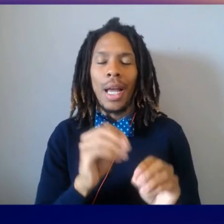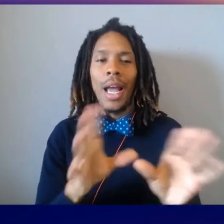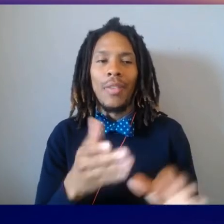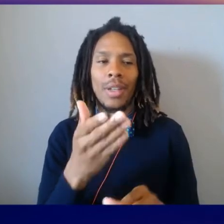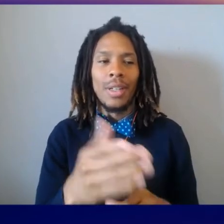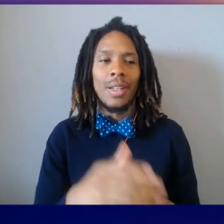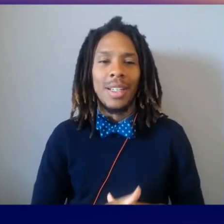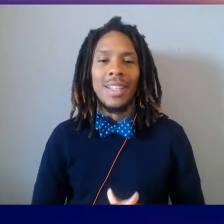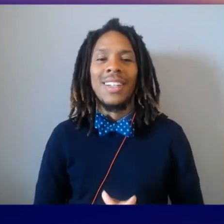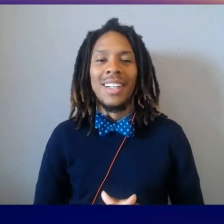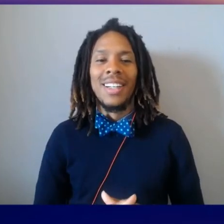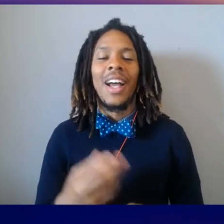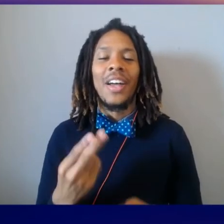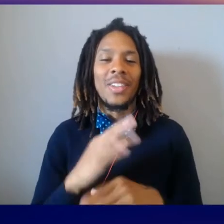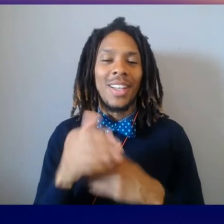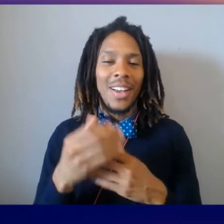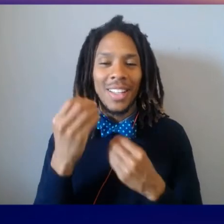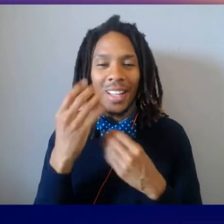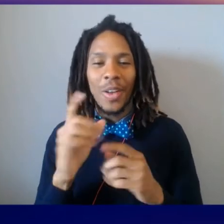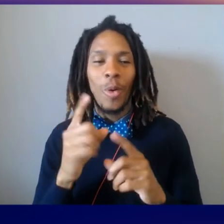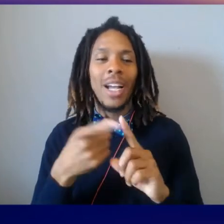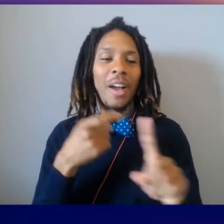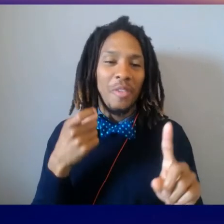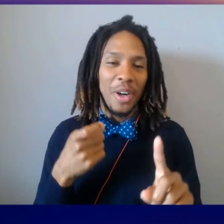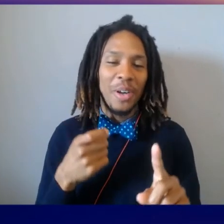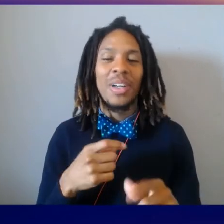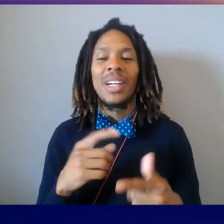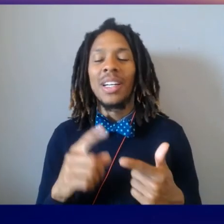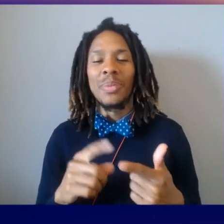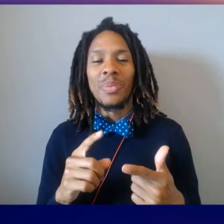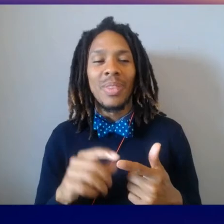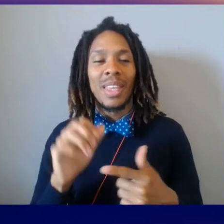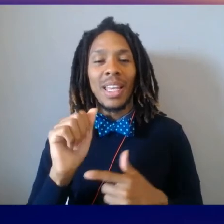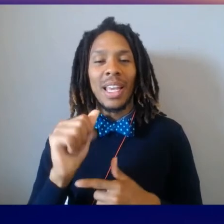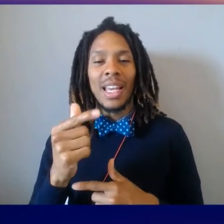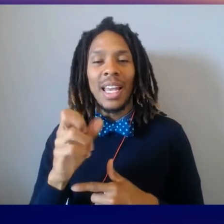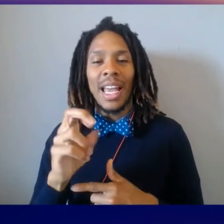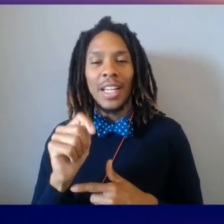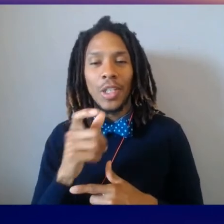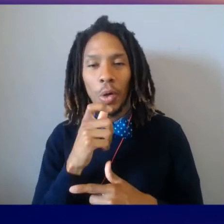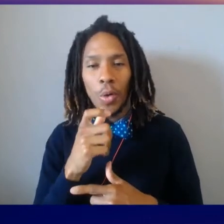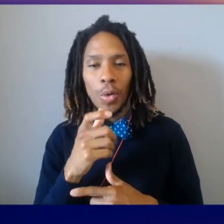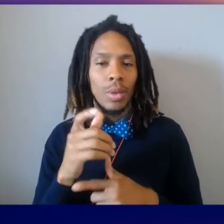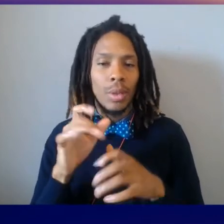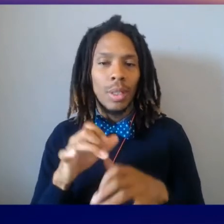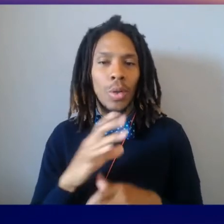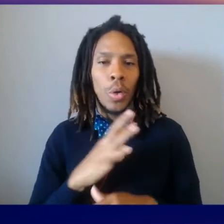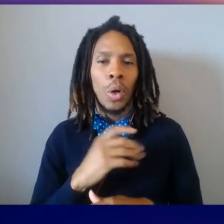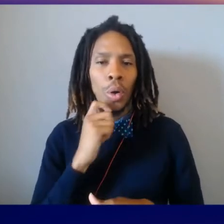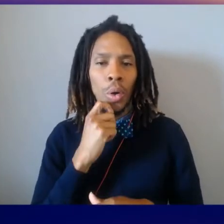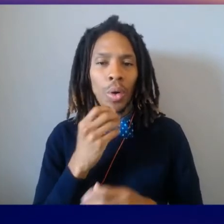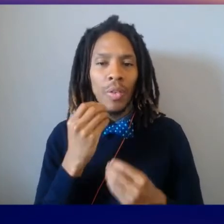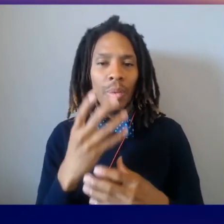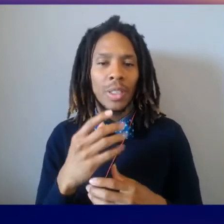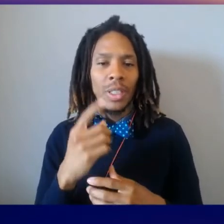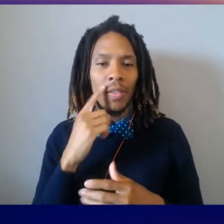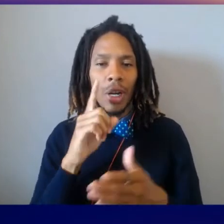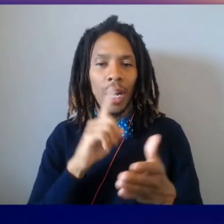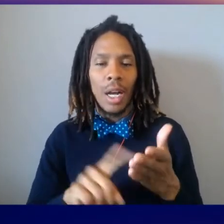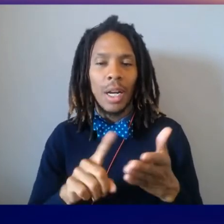The Git Object, where it came from, the agent that was used. A lot of good information for auditing purposes there. Wow. - Super cool.